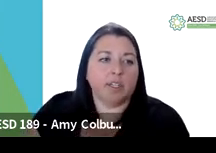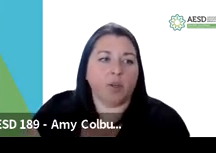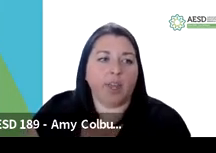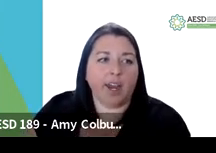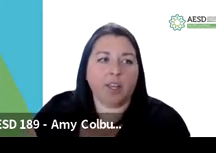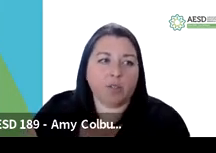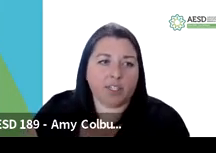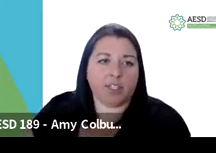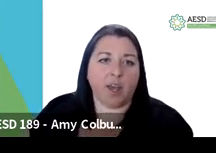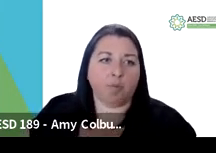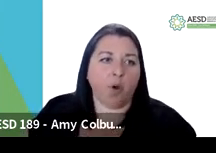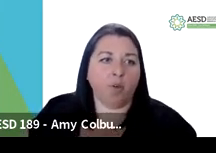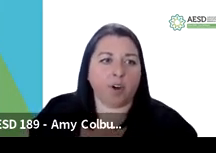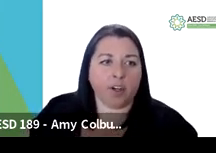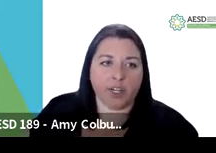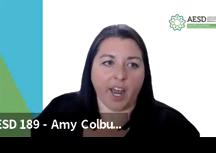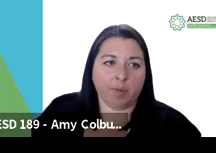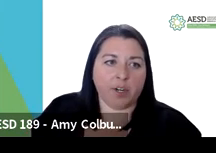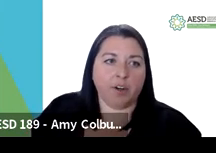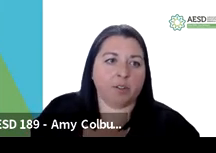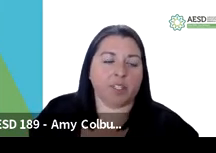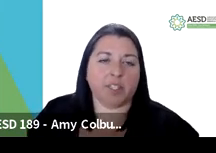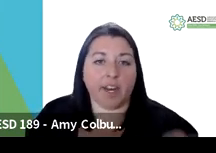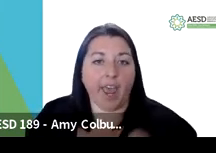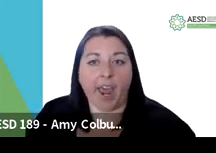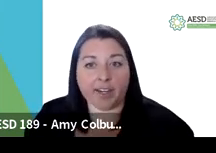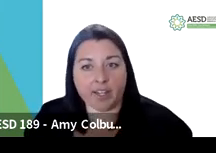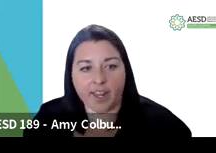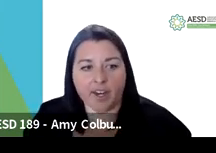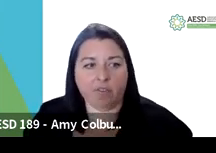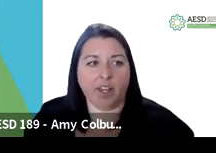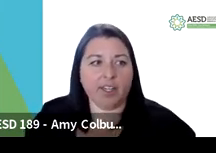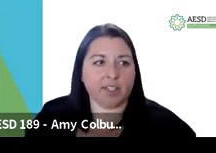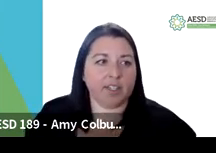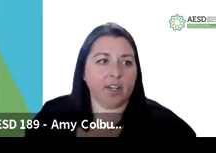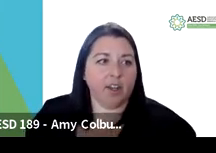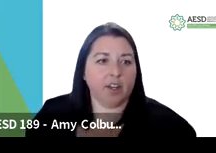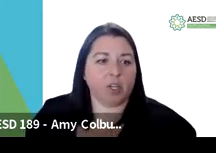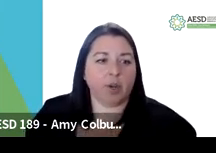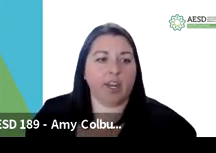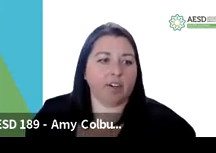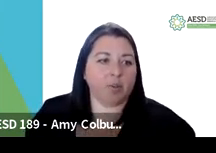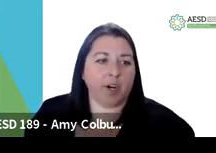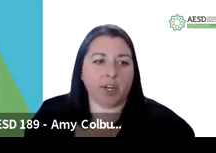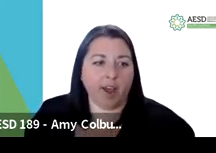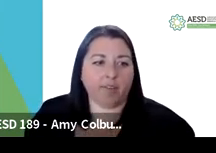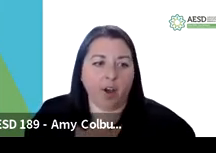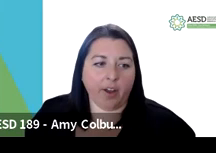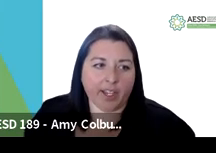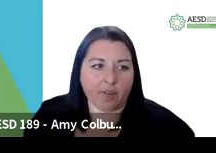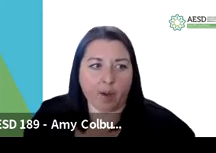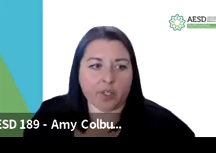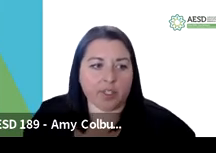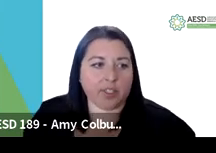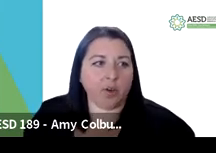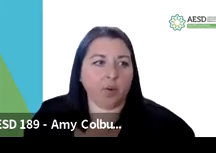ESD 189 - Amy Colburn: So again, I use just that overarching add material. So it's just going to add it to the end of the list. So here's where you have all kinds of options so